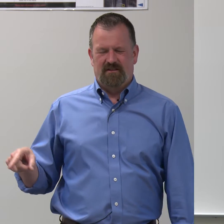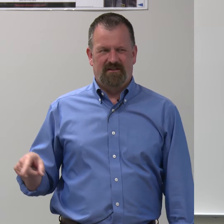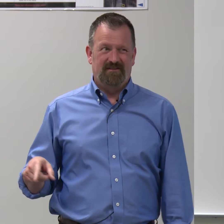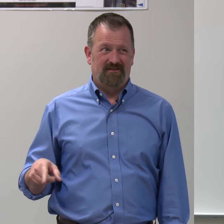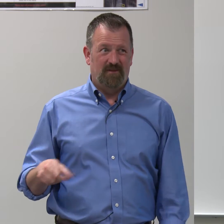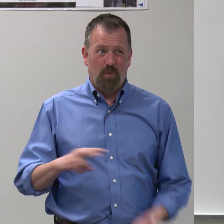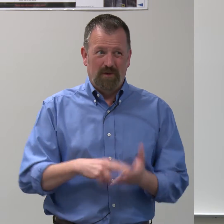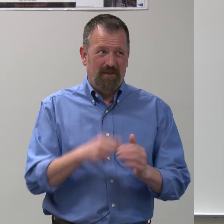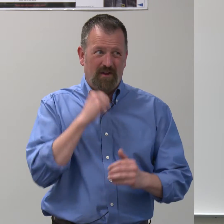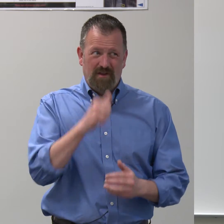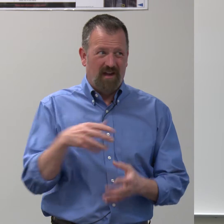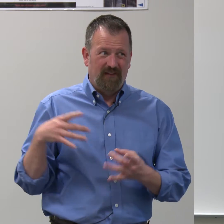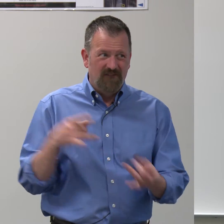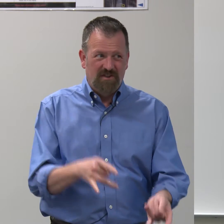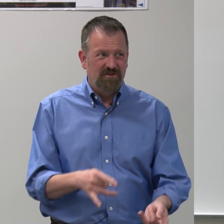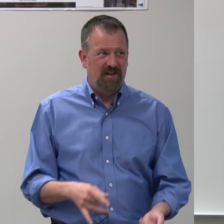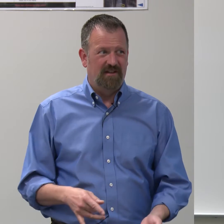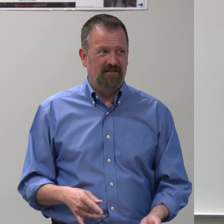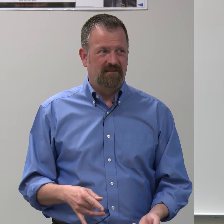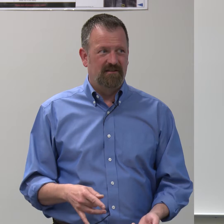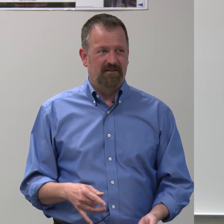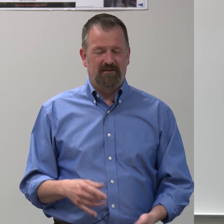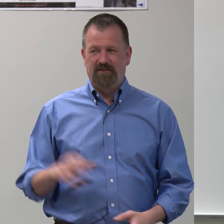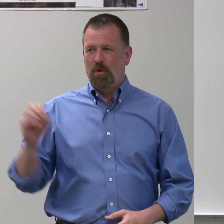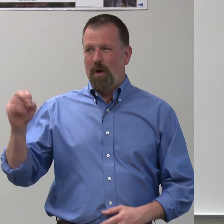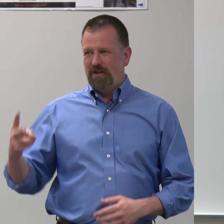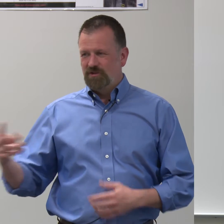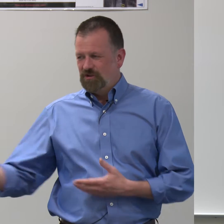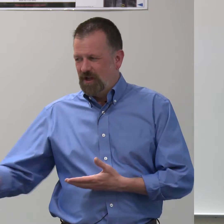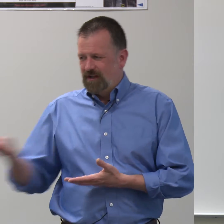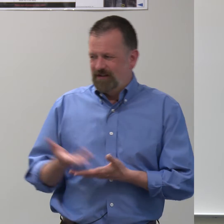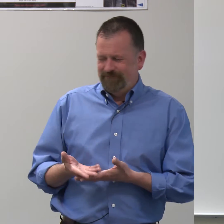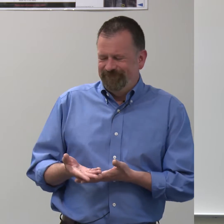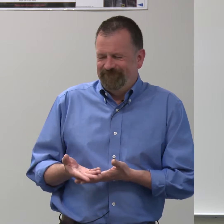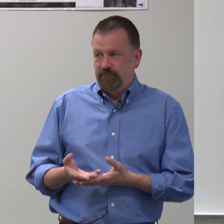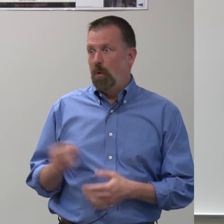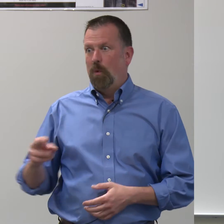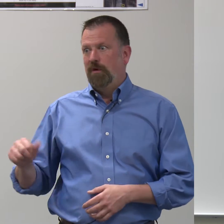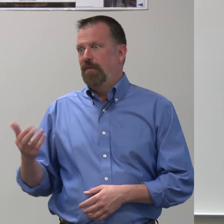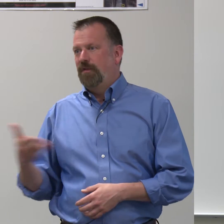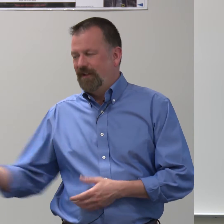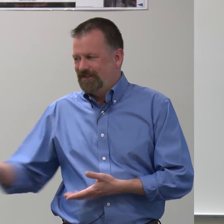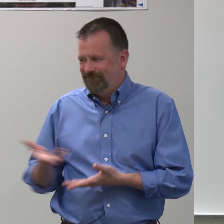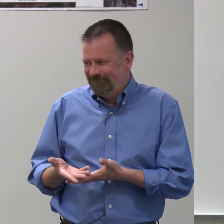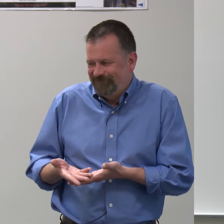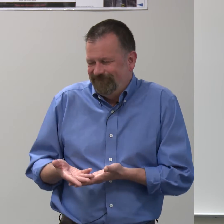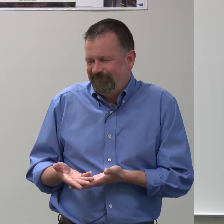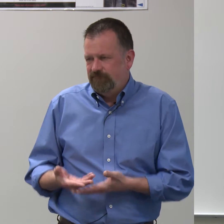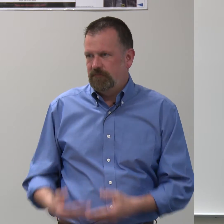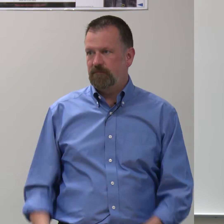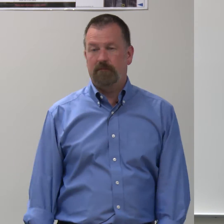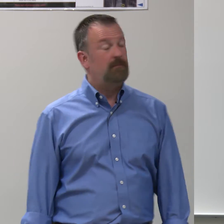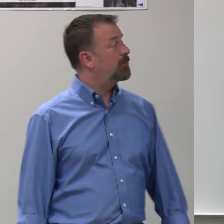and so they're actually not very efficient at providing oxygen to the tumors or other things, right?